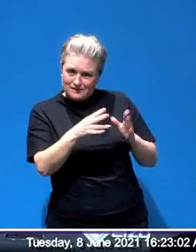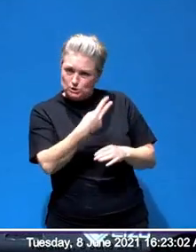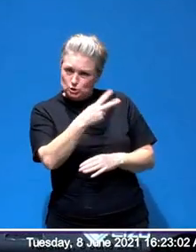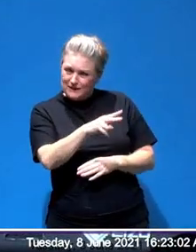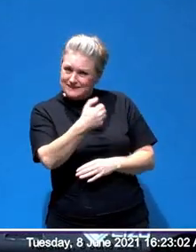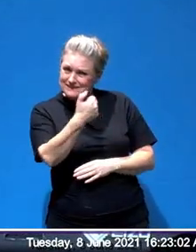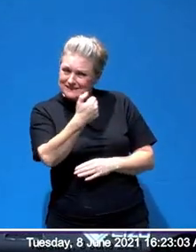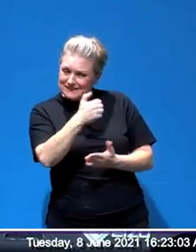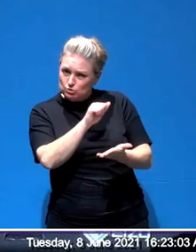Yes, I was.